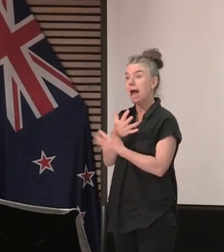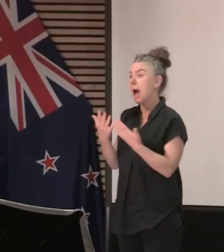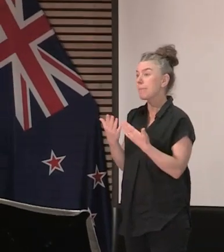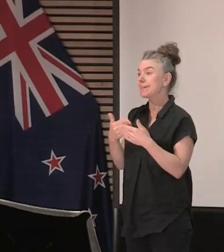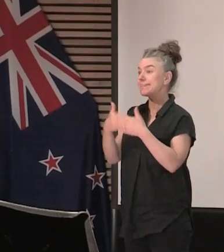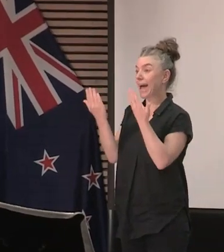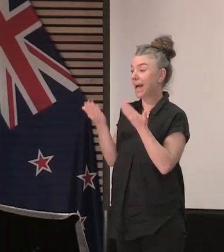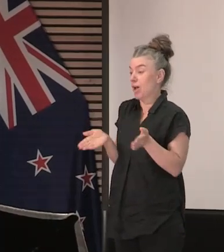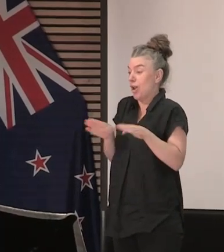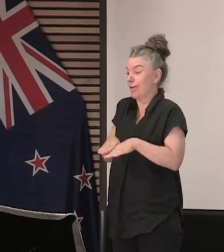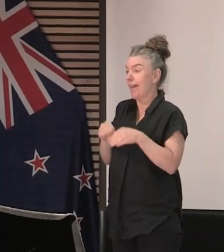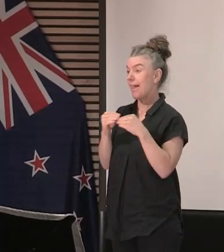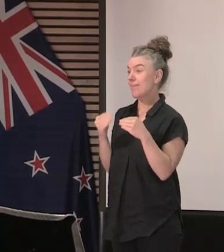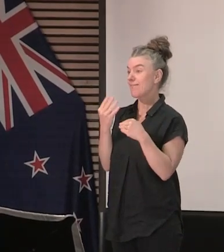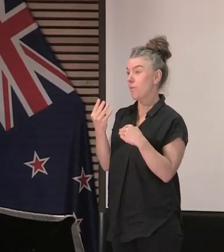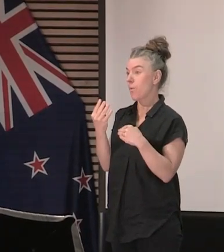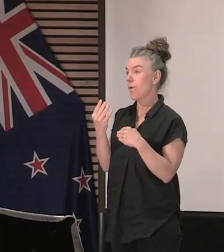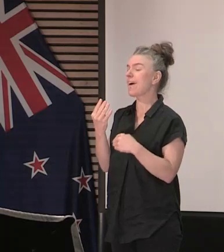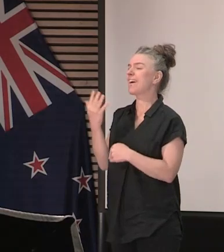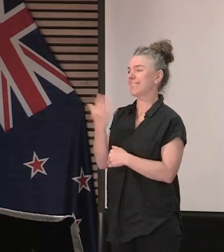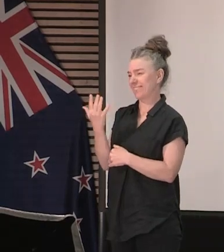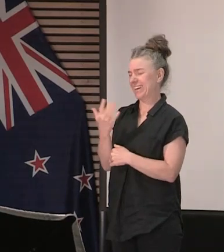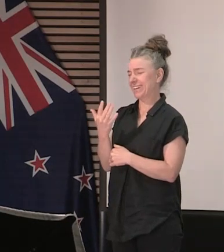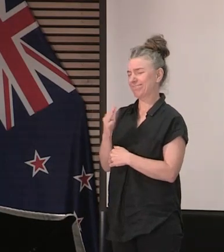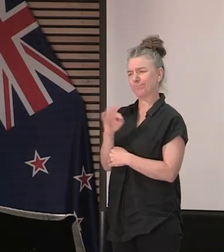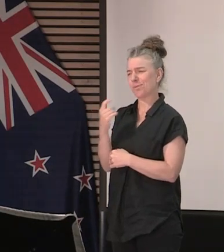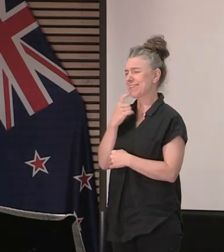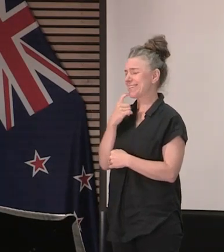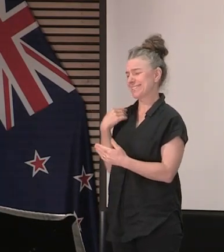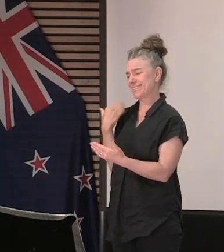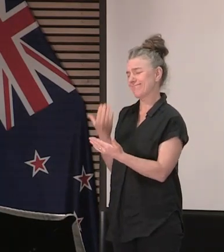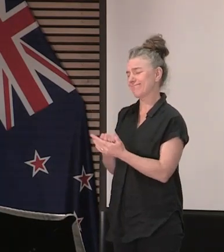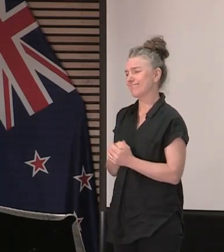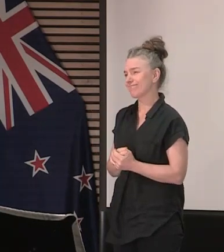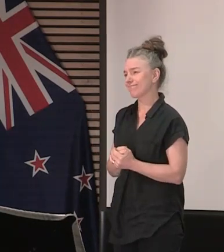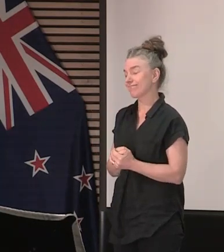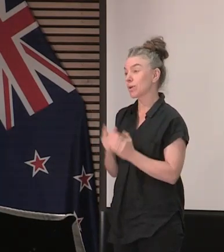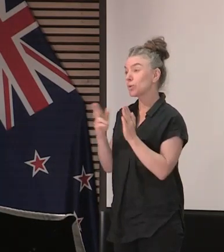At this roughly halfwaymark, I have no hesitation insaying that what NewZealanders have done